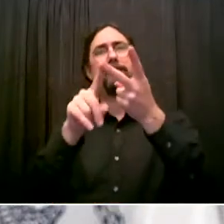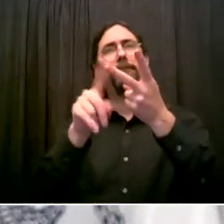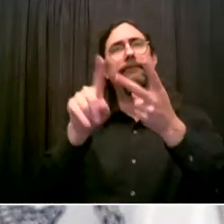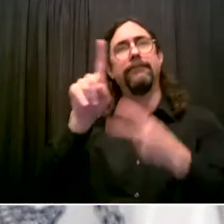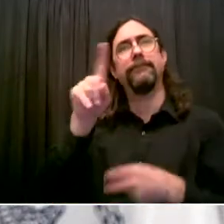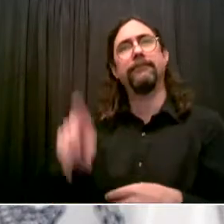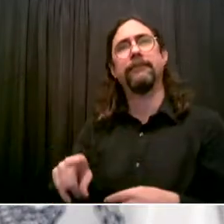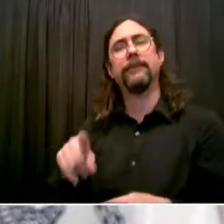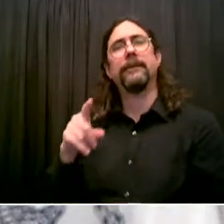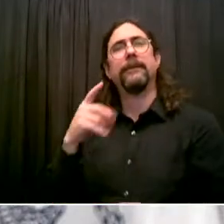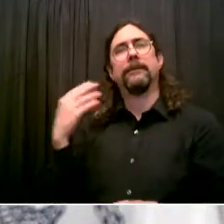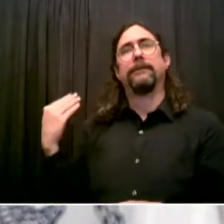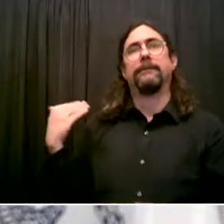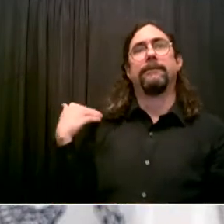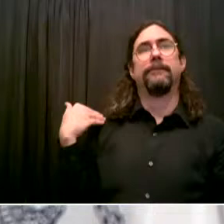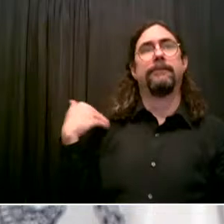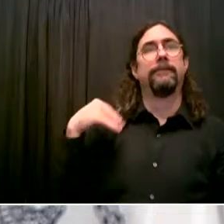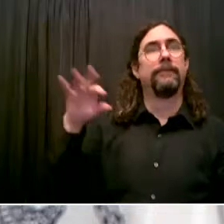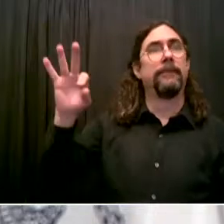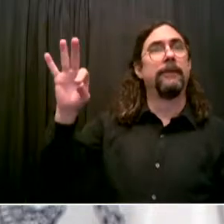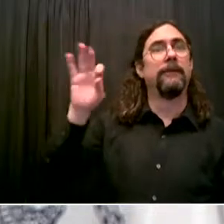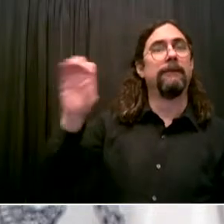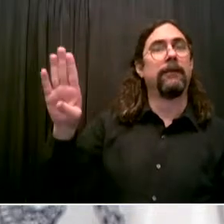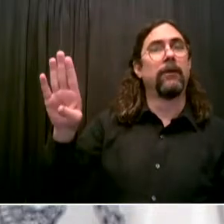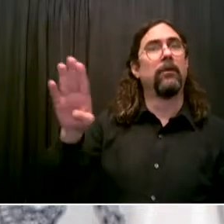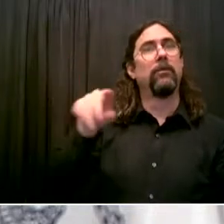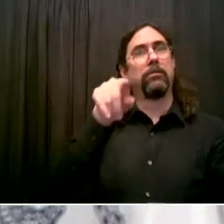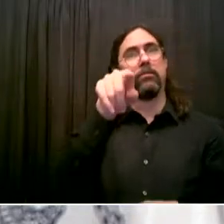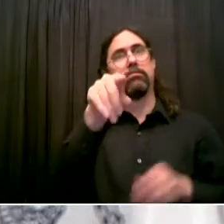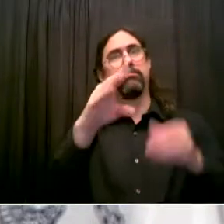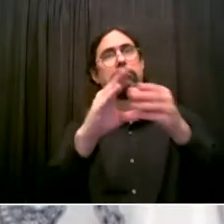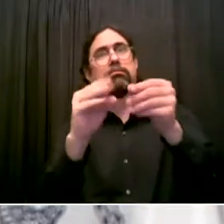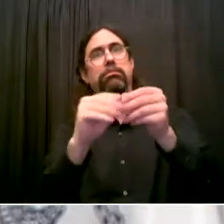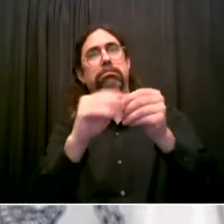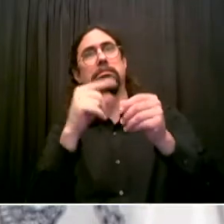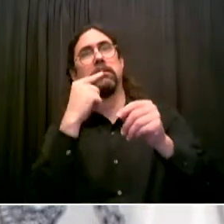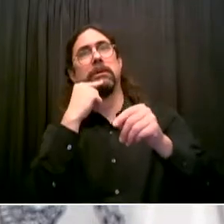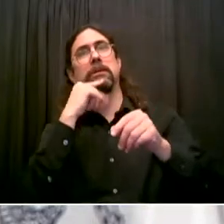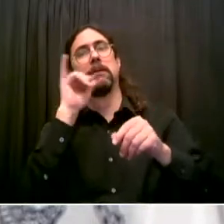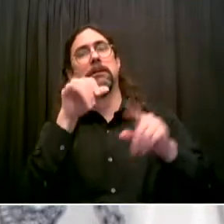PLANNING TO CONVENE, I BELIEVE, PUBLIC HEARINGS ON THE